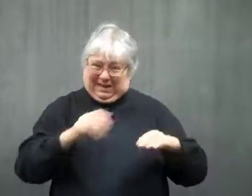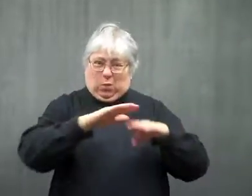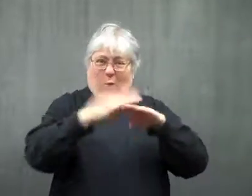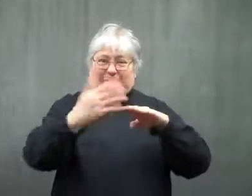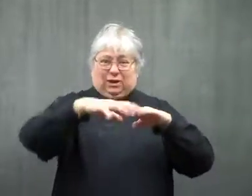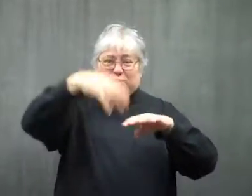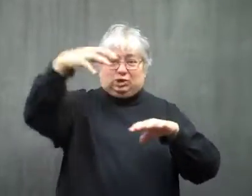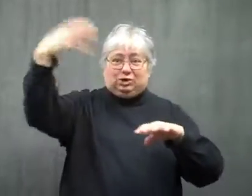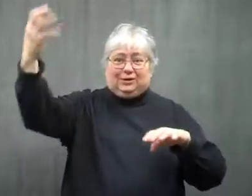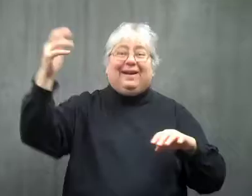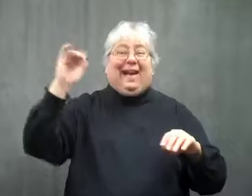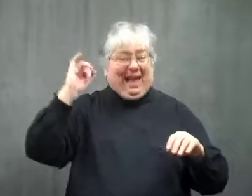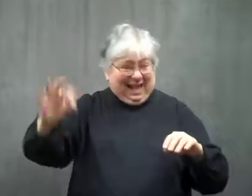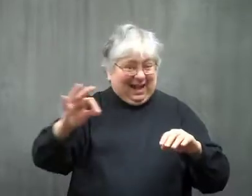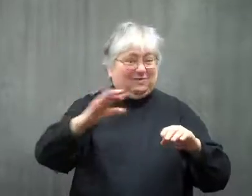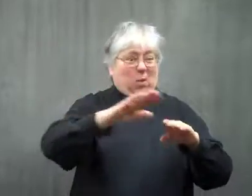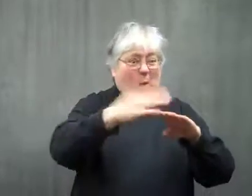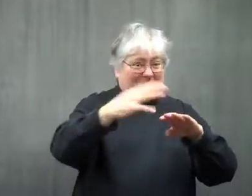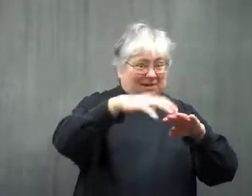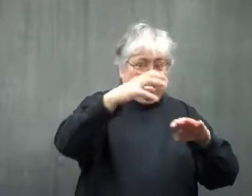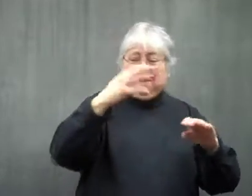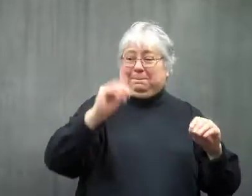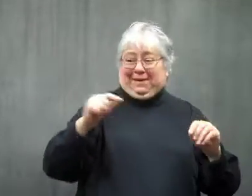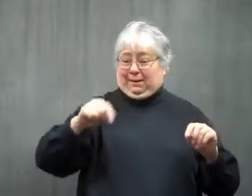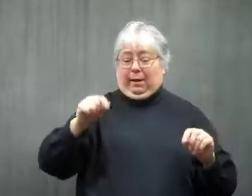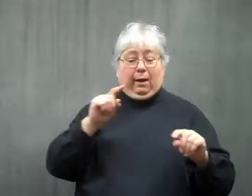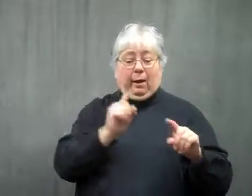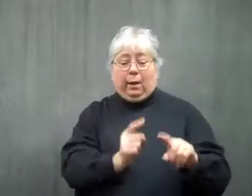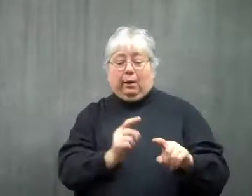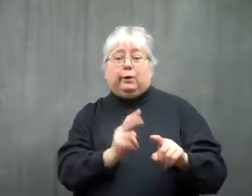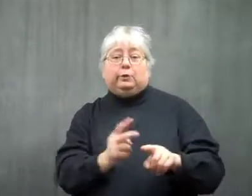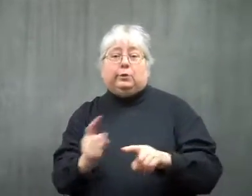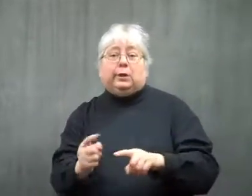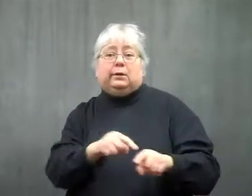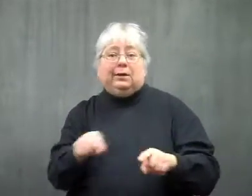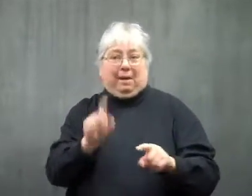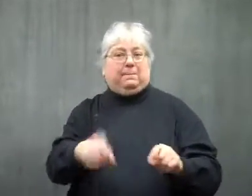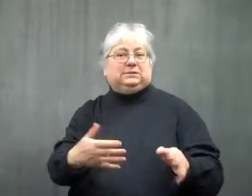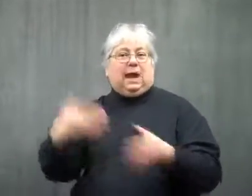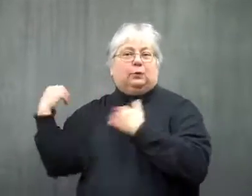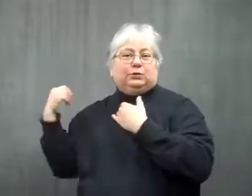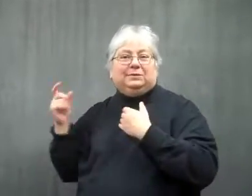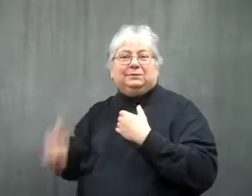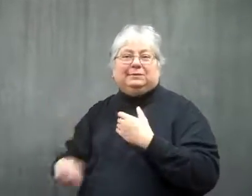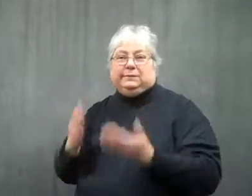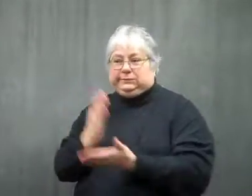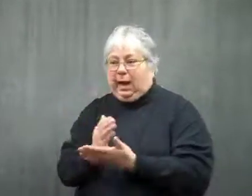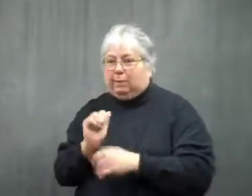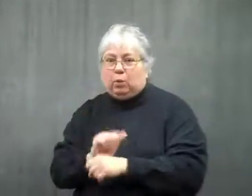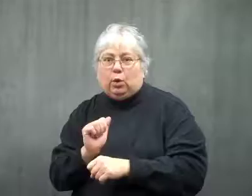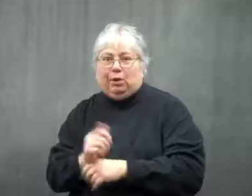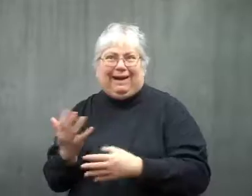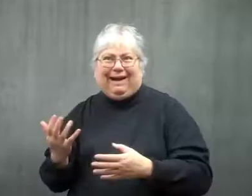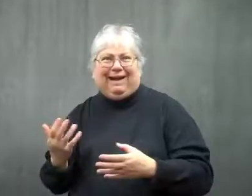then work on reactors 1 and 2 needs to be stopped.